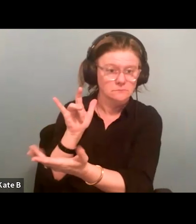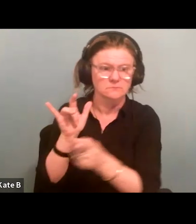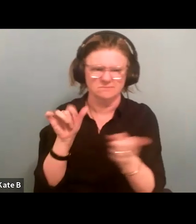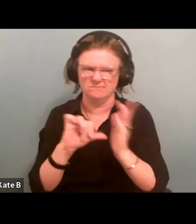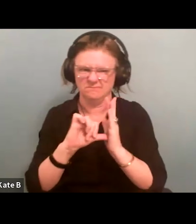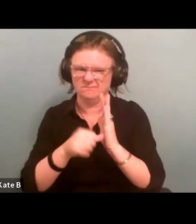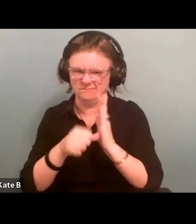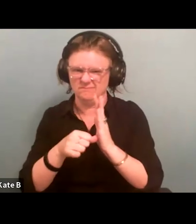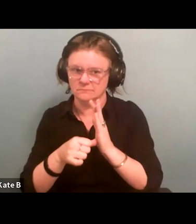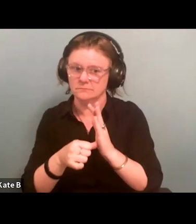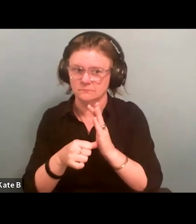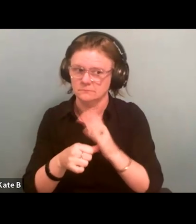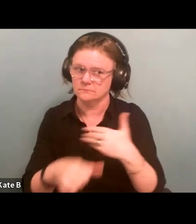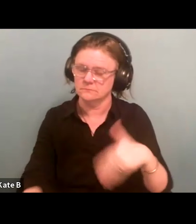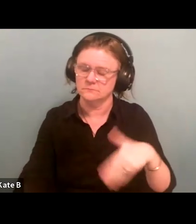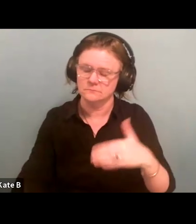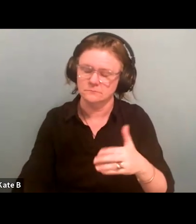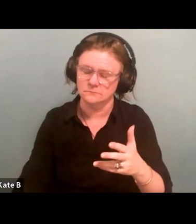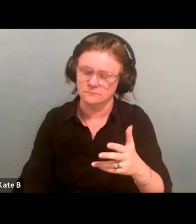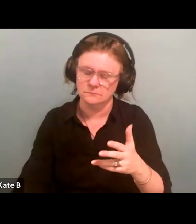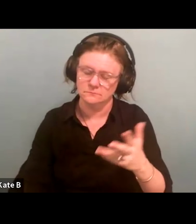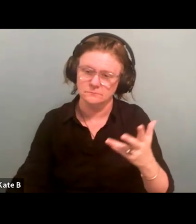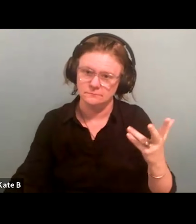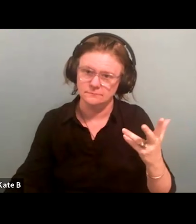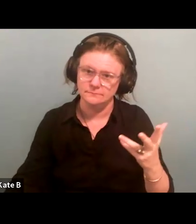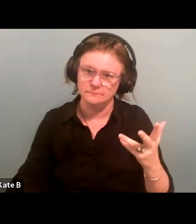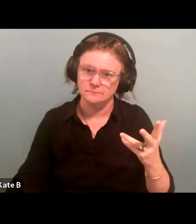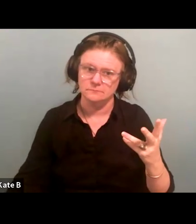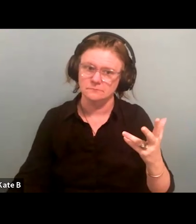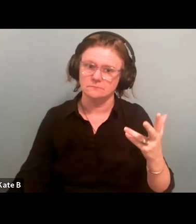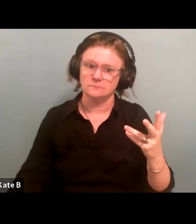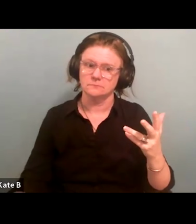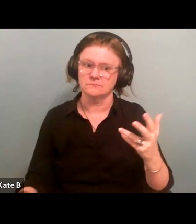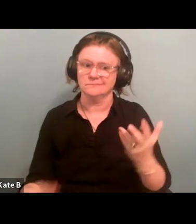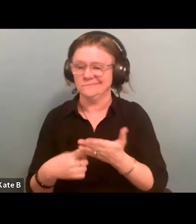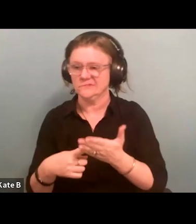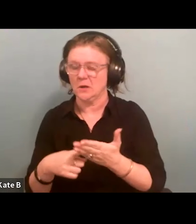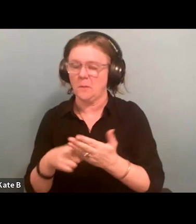because it is, first and foremost, about scams and frauds.